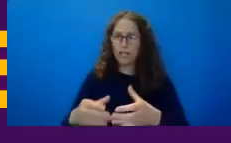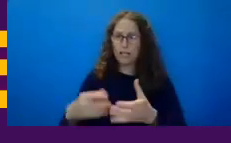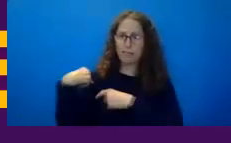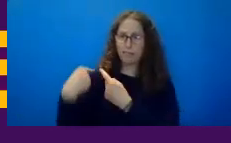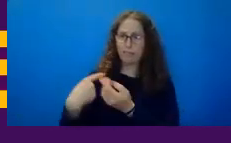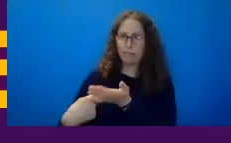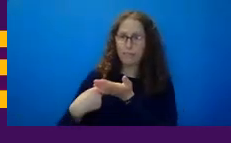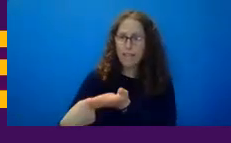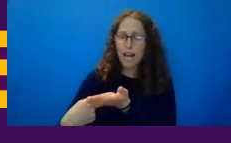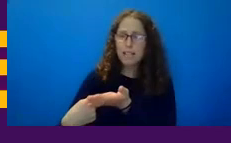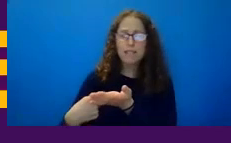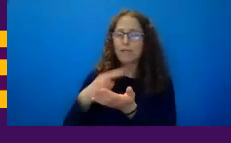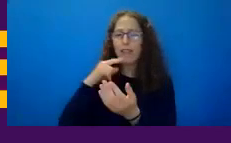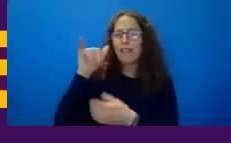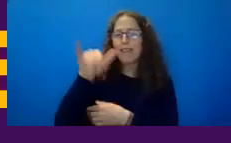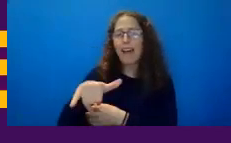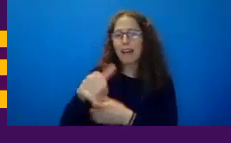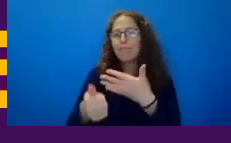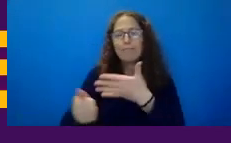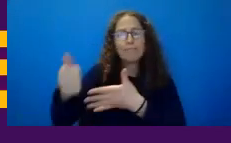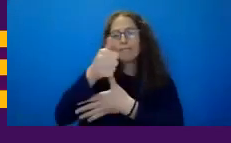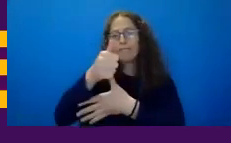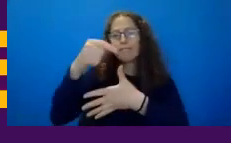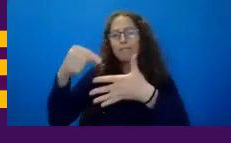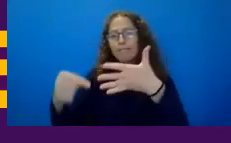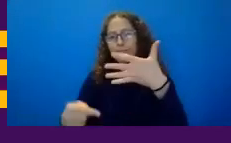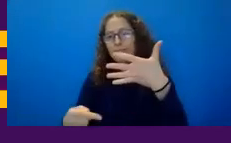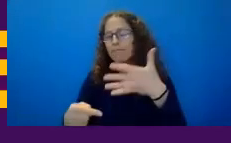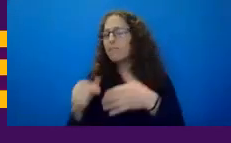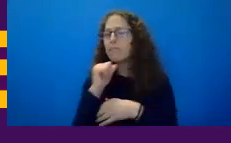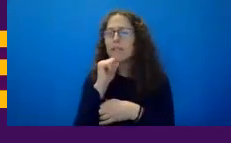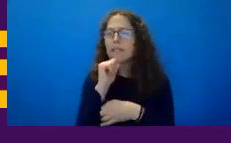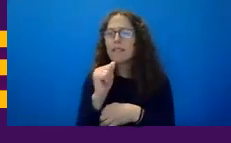AND IT WILL BE THE FOCUS OF THE ASSESSMENT. ONCE AGAIN ALL